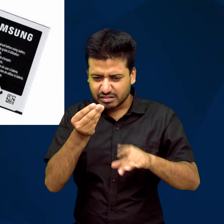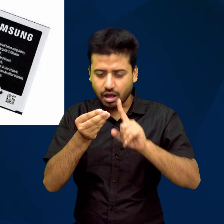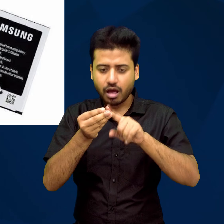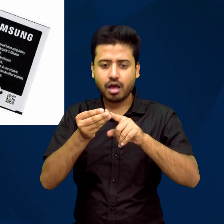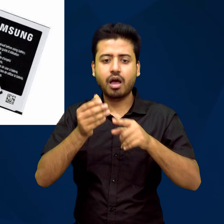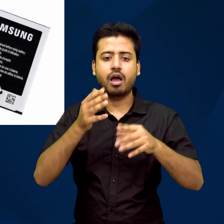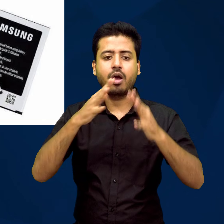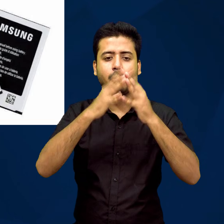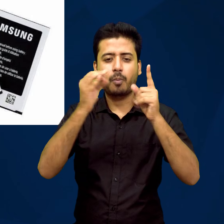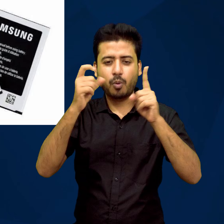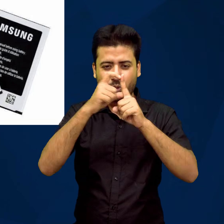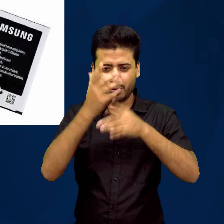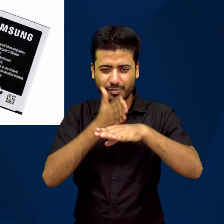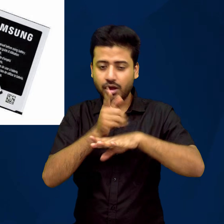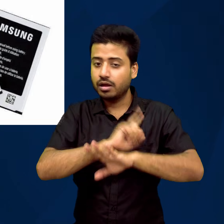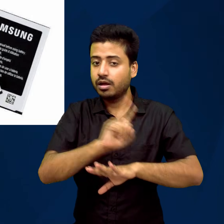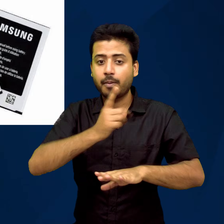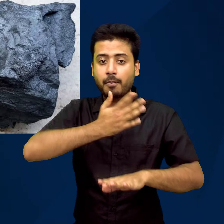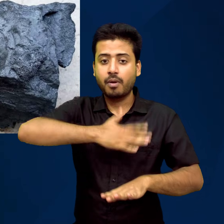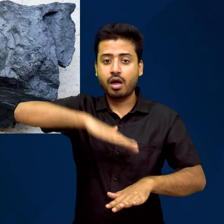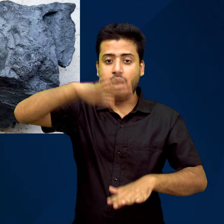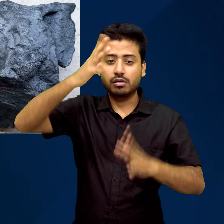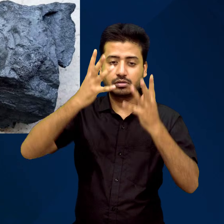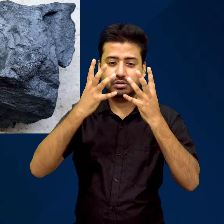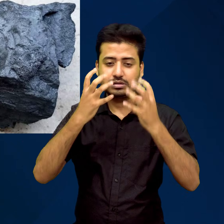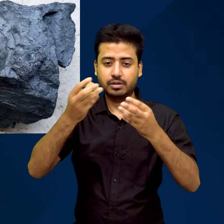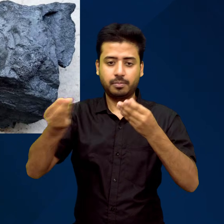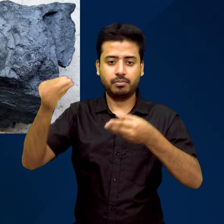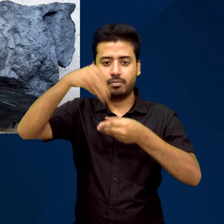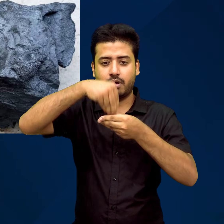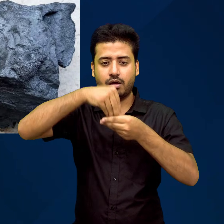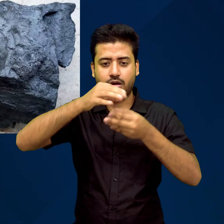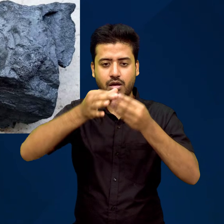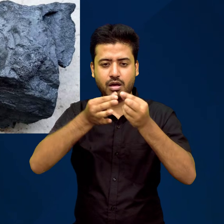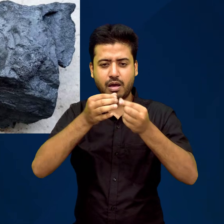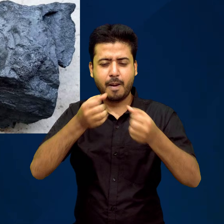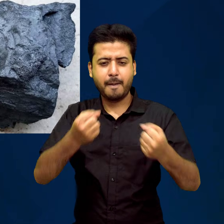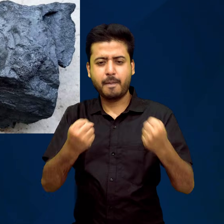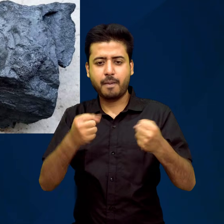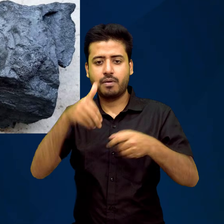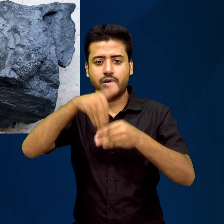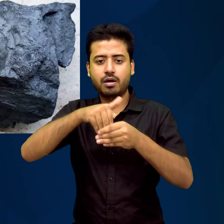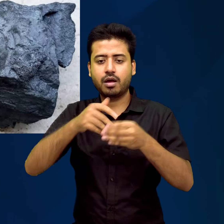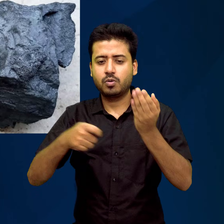conductive carbon which can be derived from charcoal/graite and an electrolyte fluid,